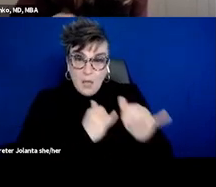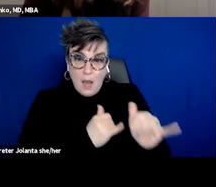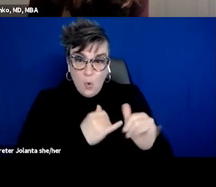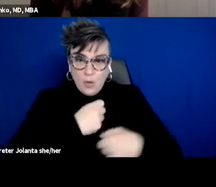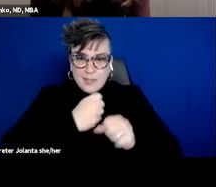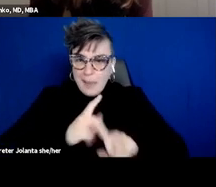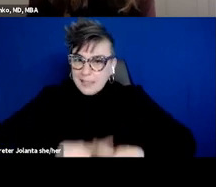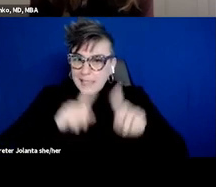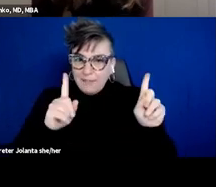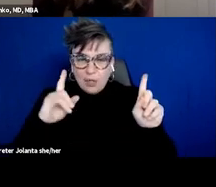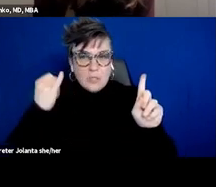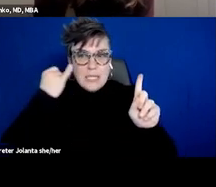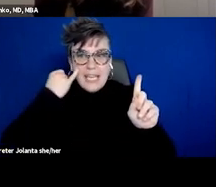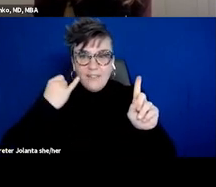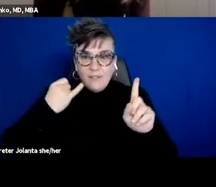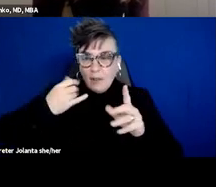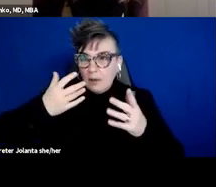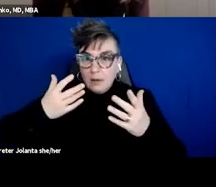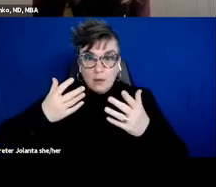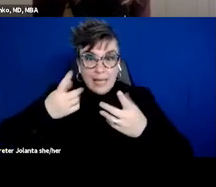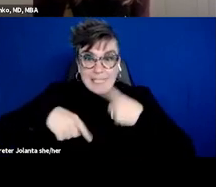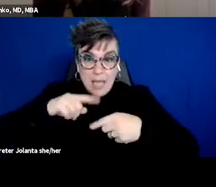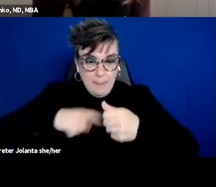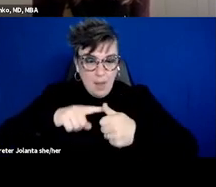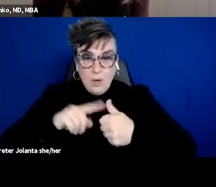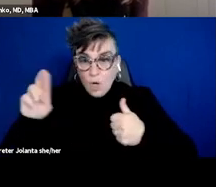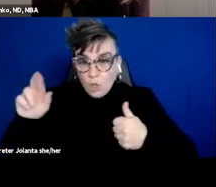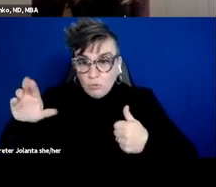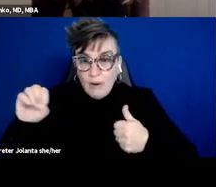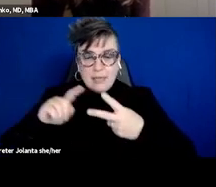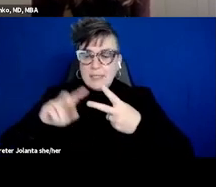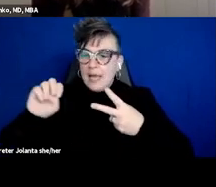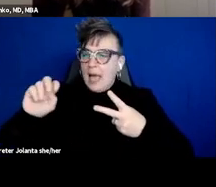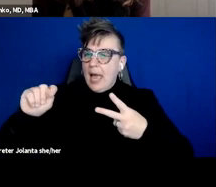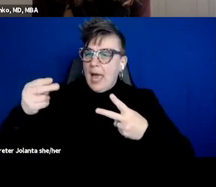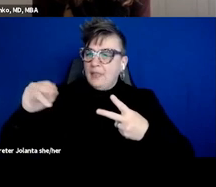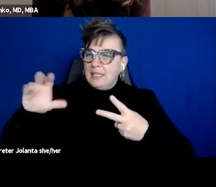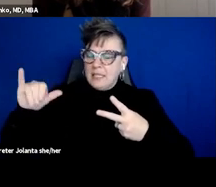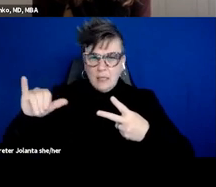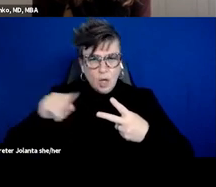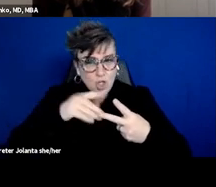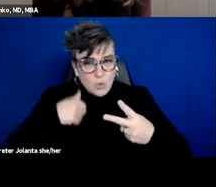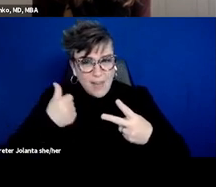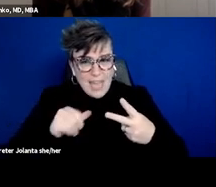when it comes to race and ethnicity. Do you have any direct experience, in terms of health